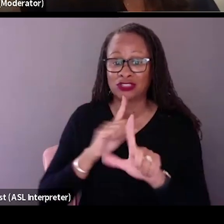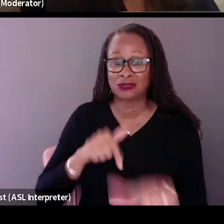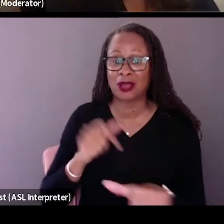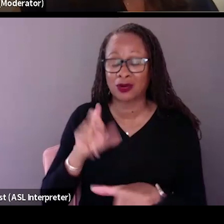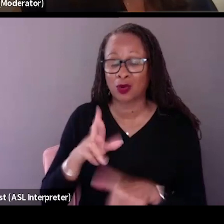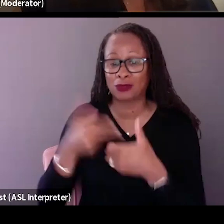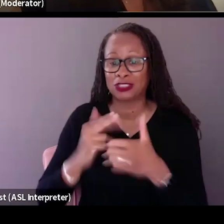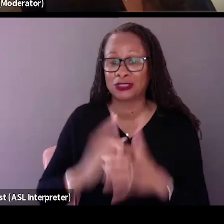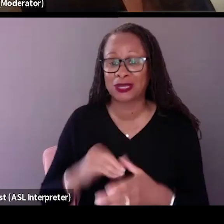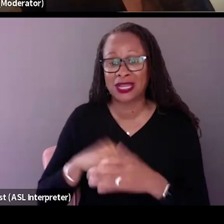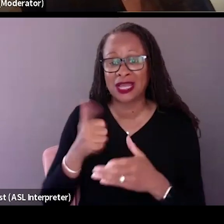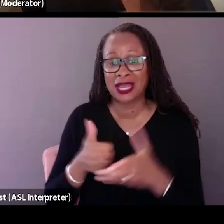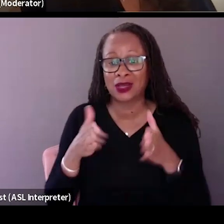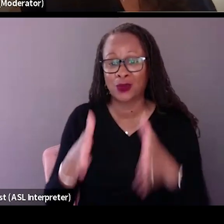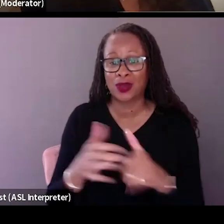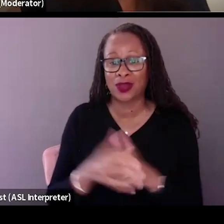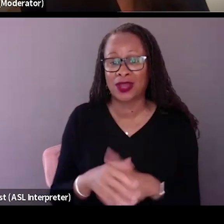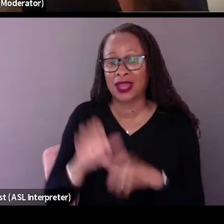Can you talk a little bit about those discussions?